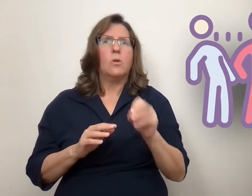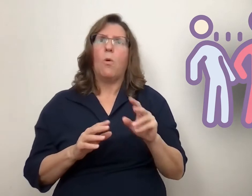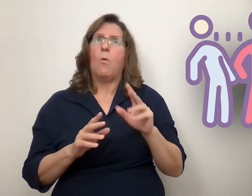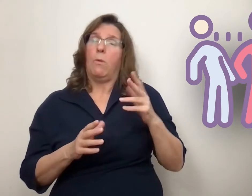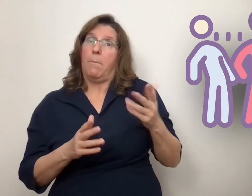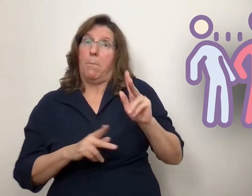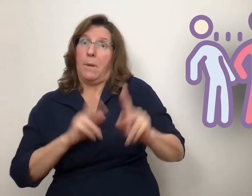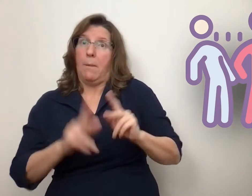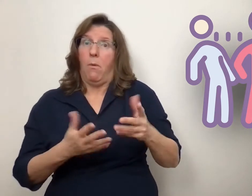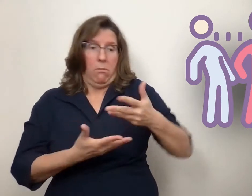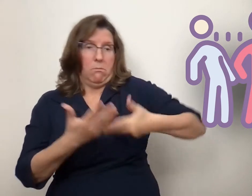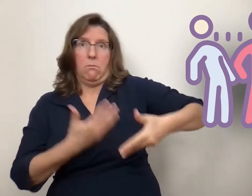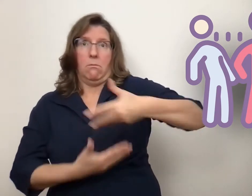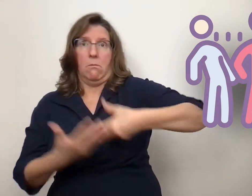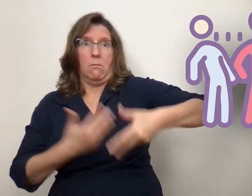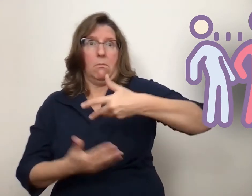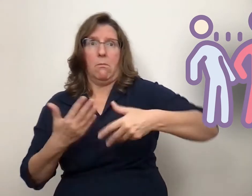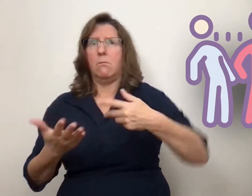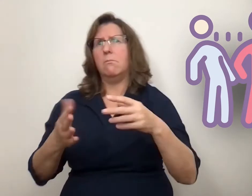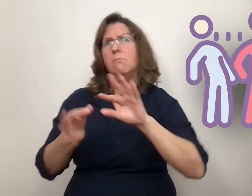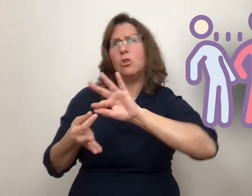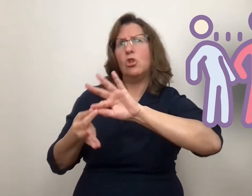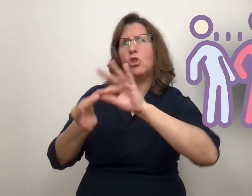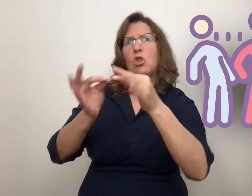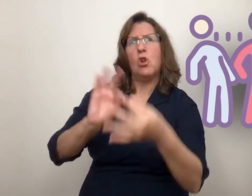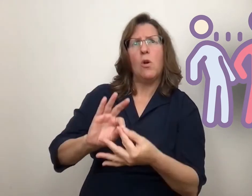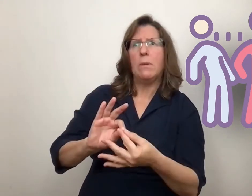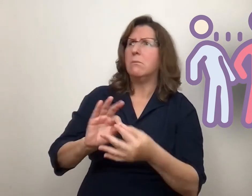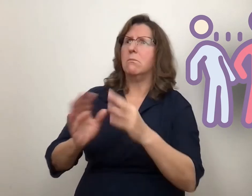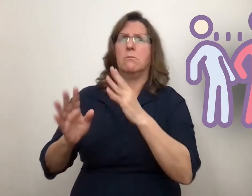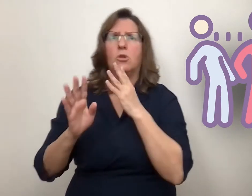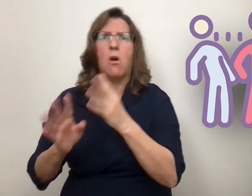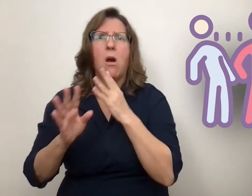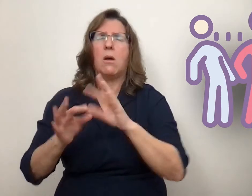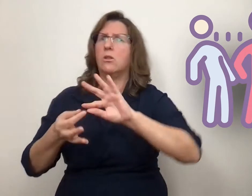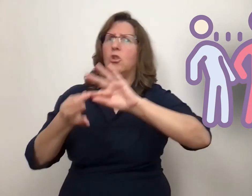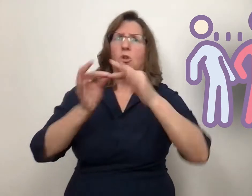In our everyday lives we are always interpreting what's going on around us.